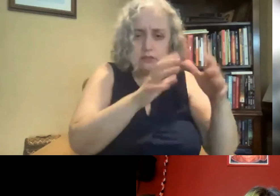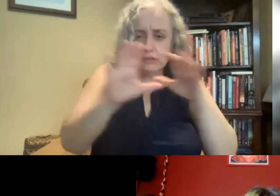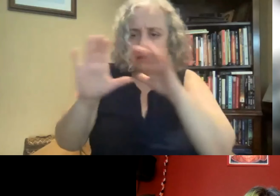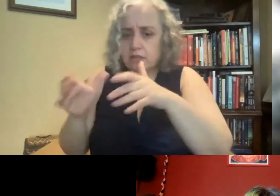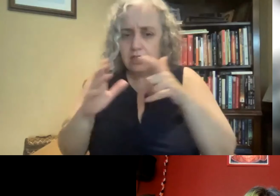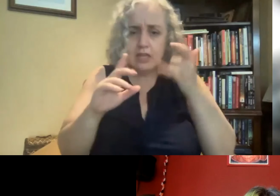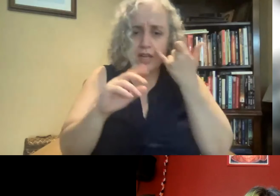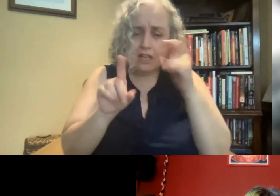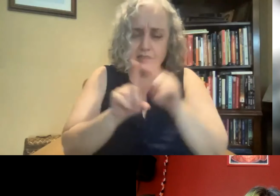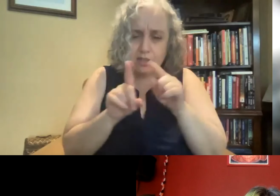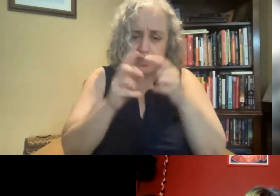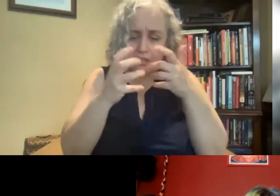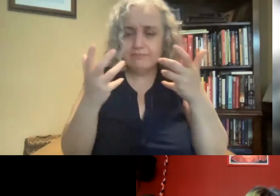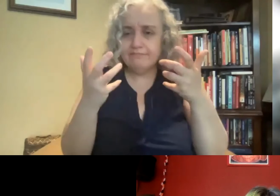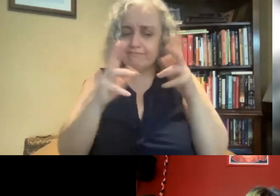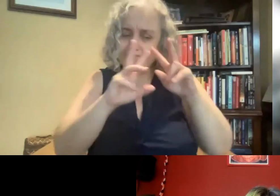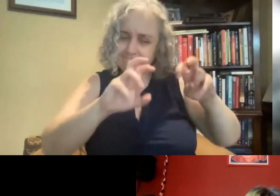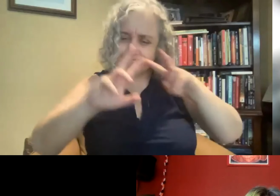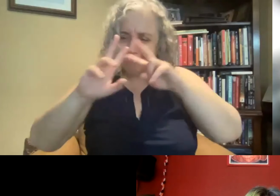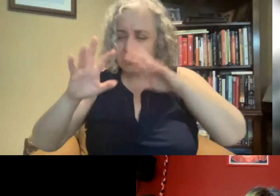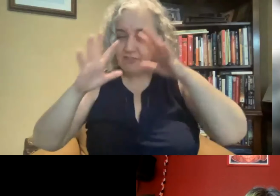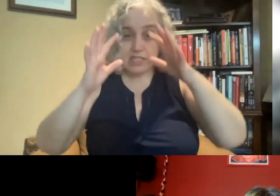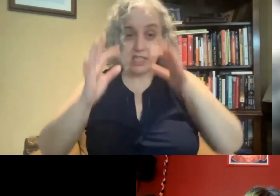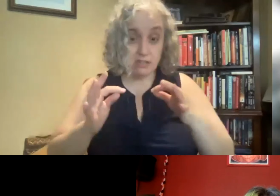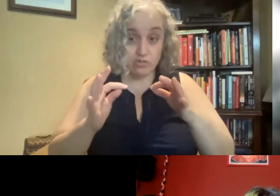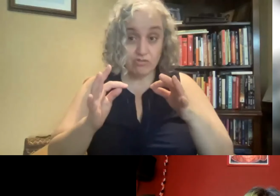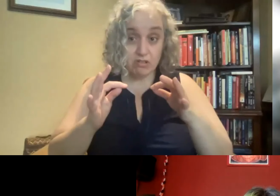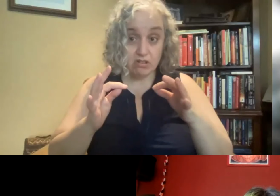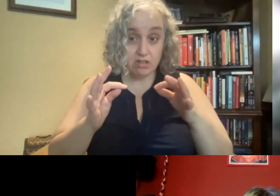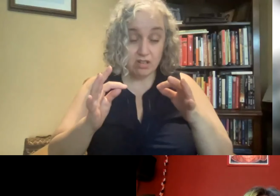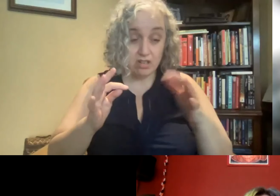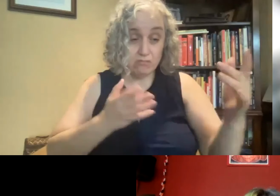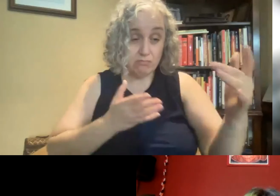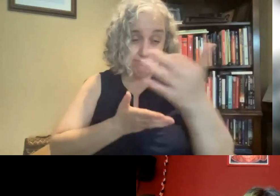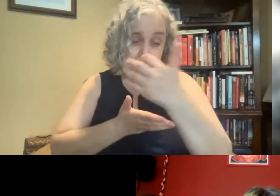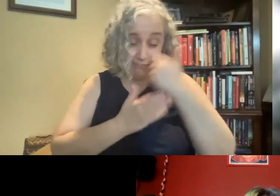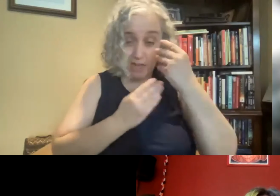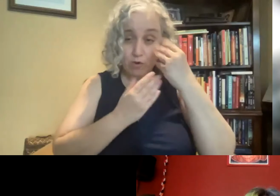learning engine for making decisions, can gather all that data on their own.